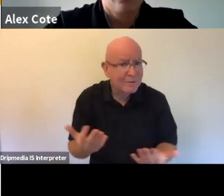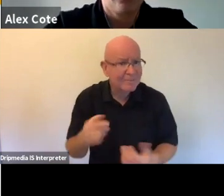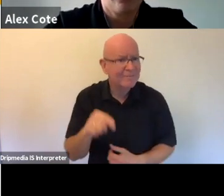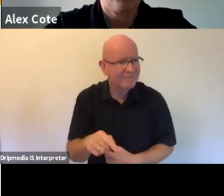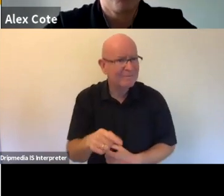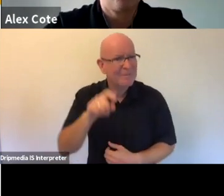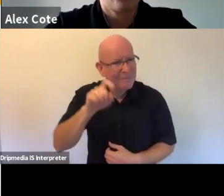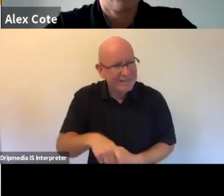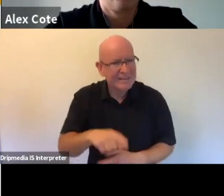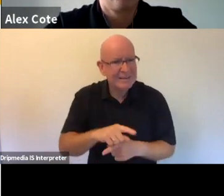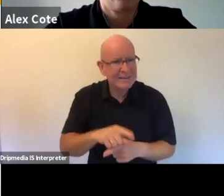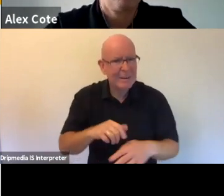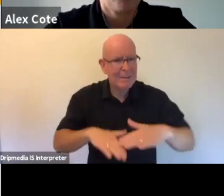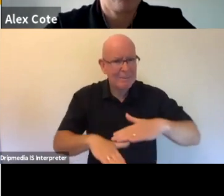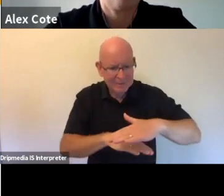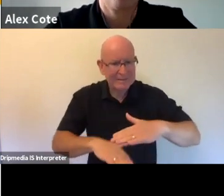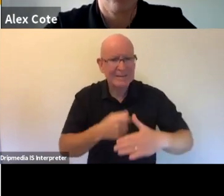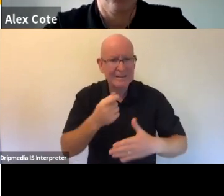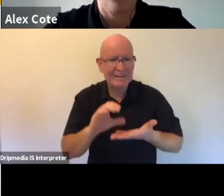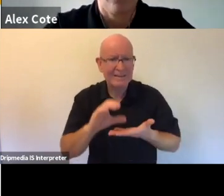the coverage is basically very low.